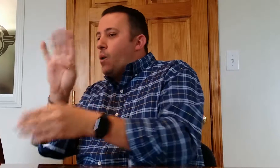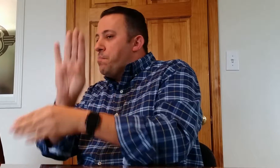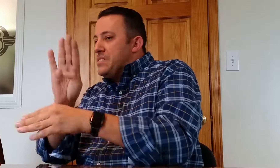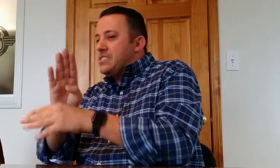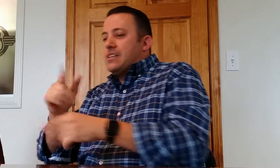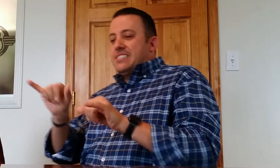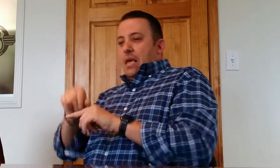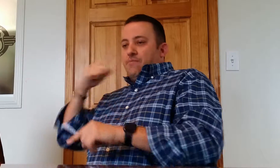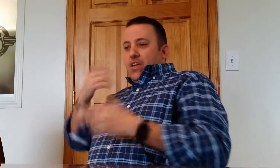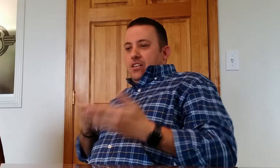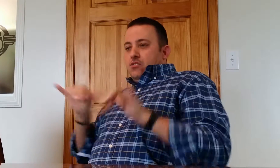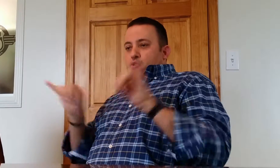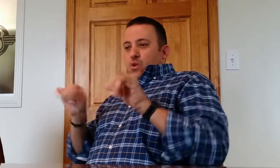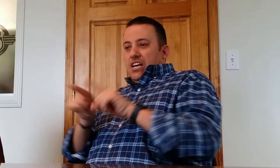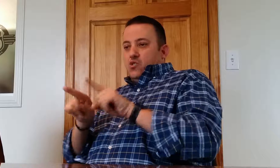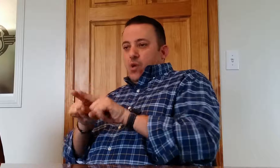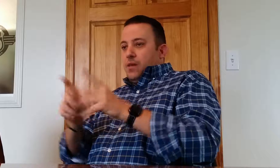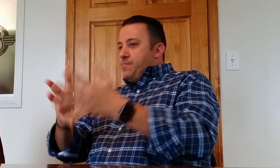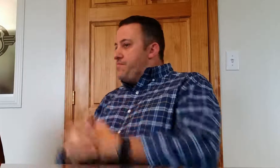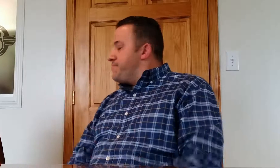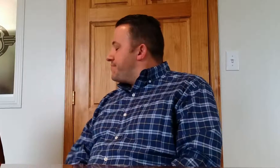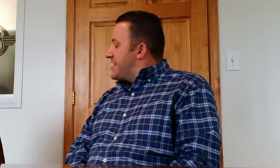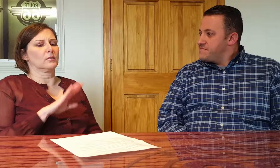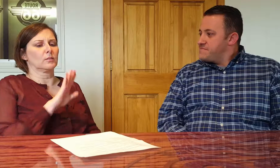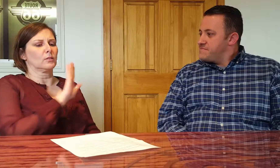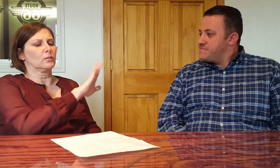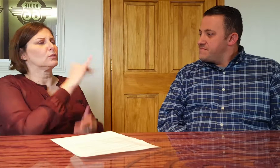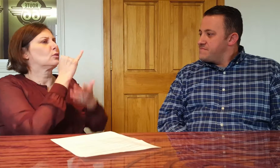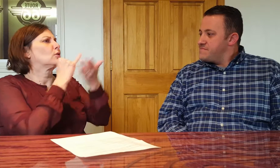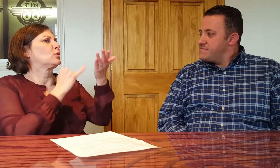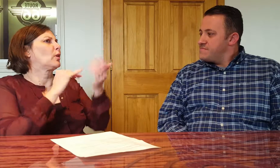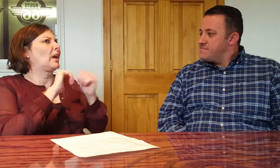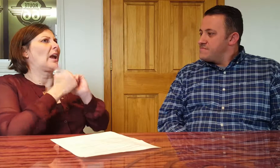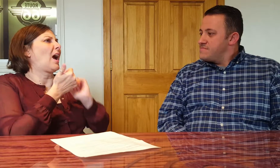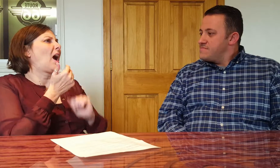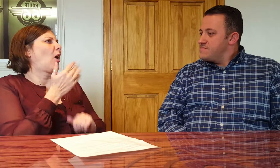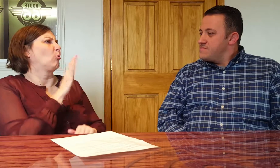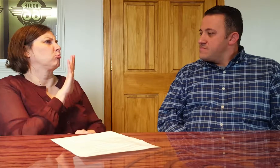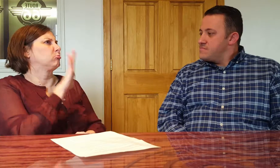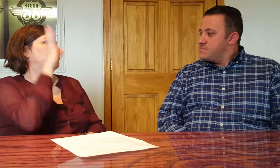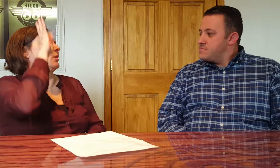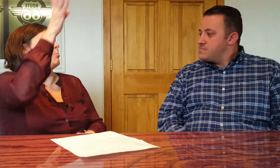each other's businesses and organizations if we help each other. How do you come up with your artwork? Art for what?